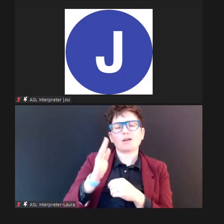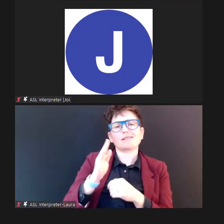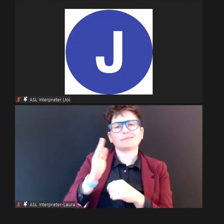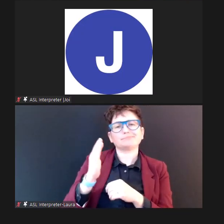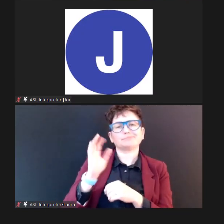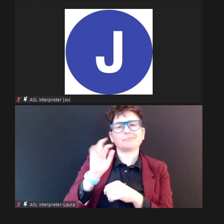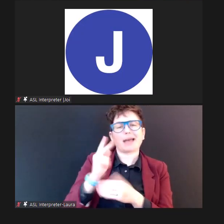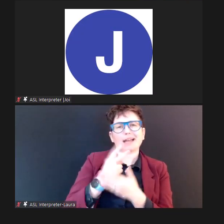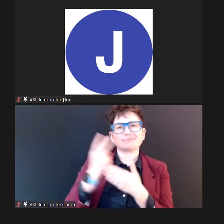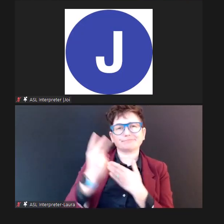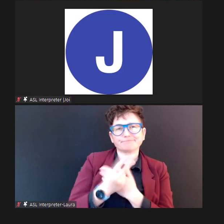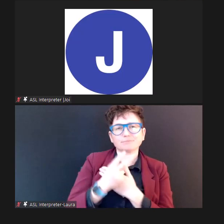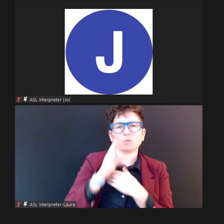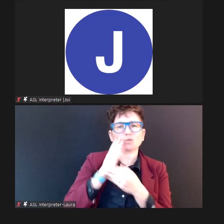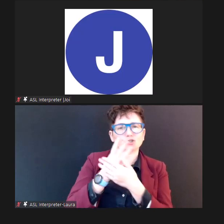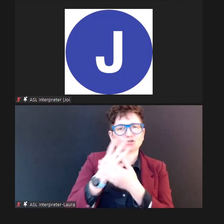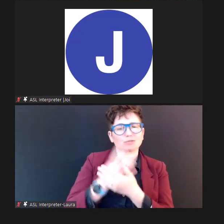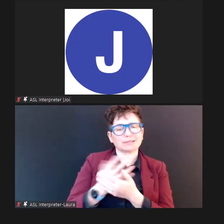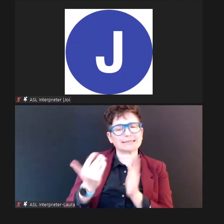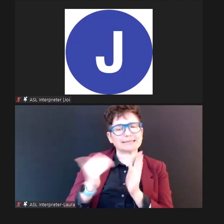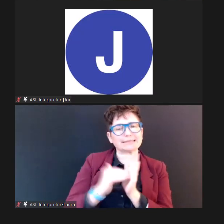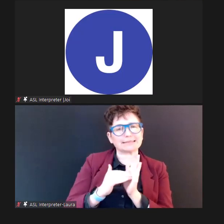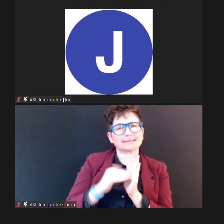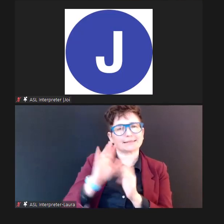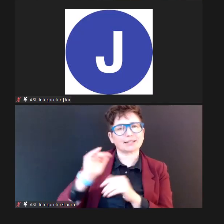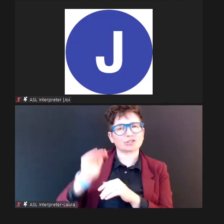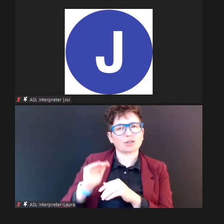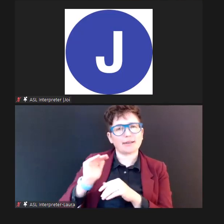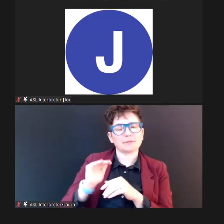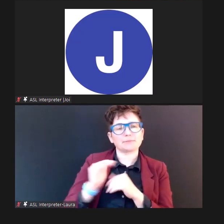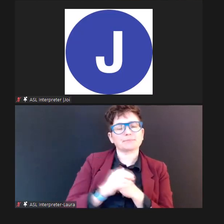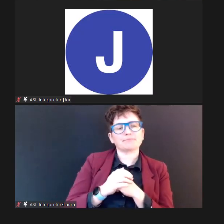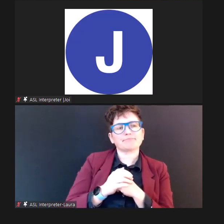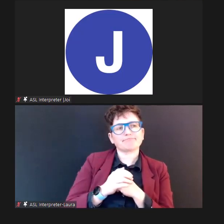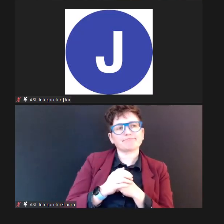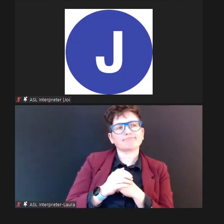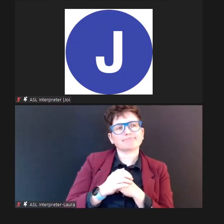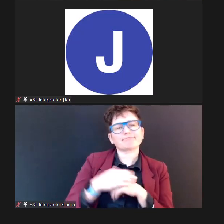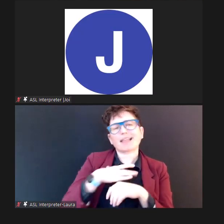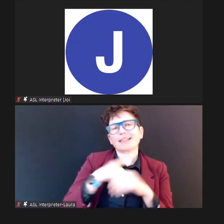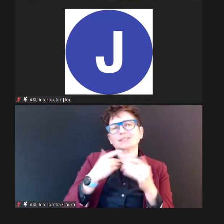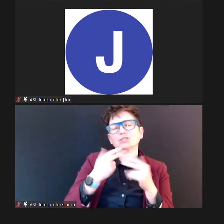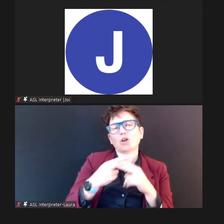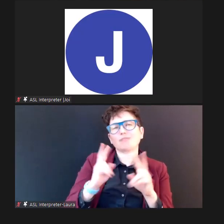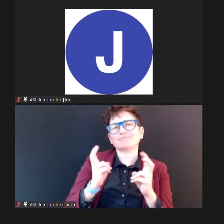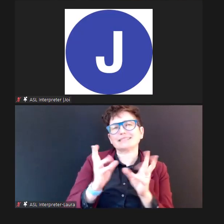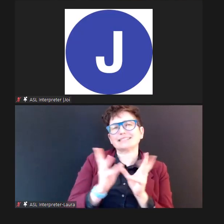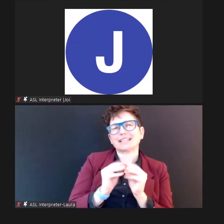and uh rescreen um that child so I like